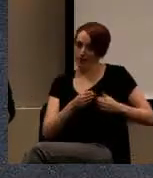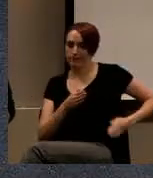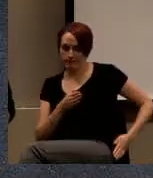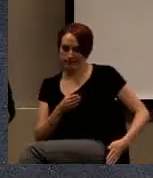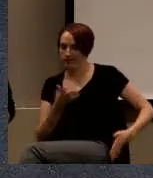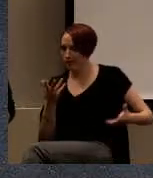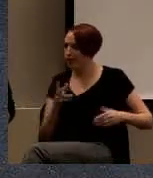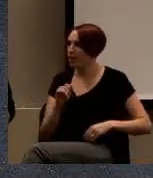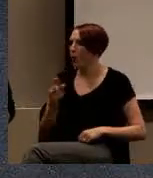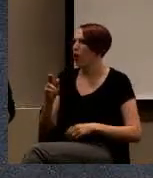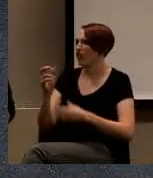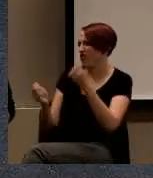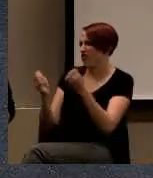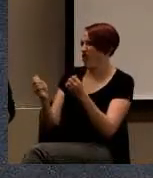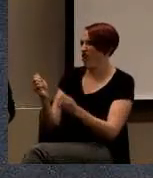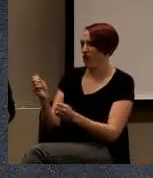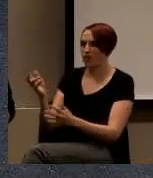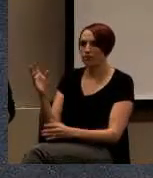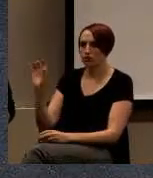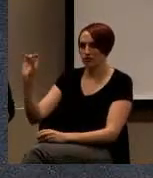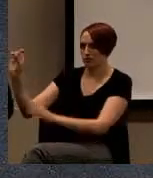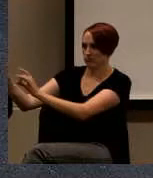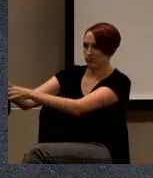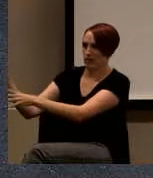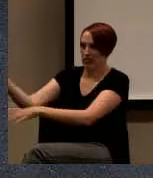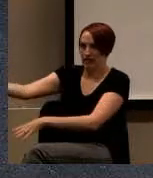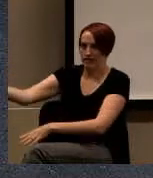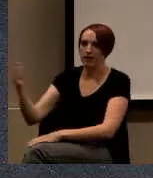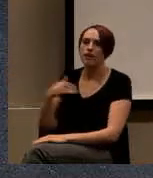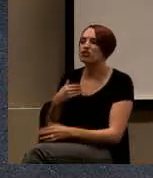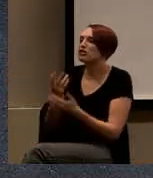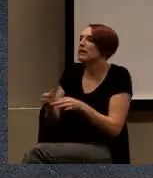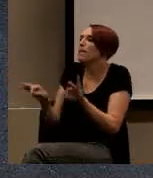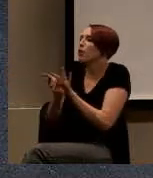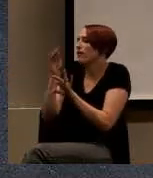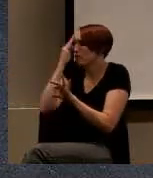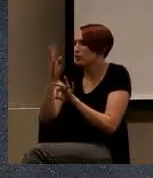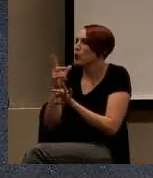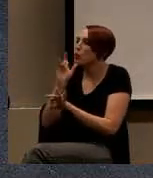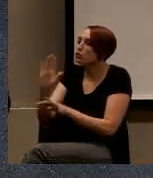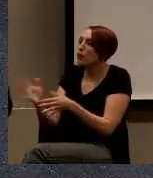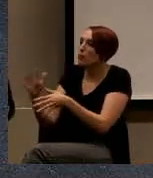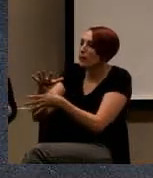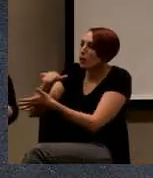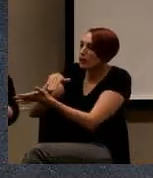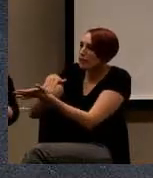it just allows you to write down really basic, key information. Who's your primary doctor?